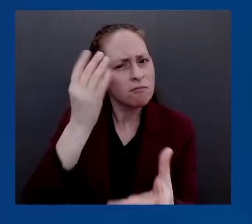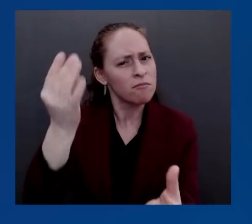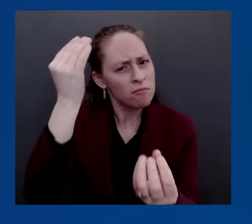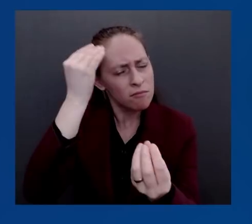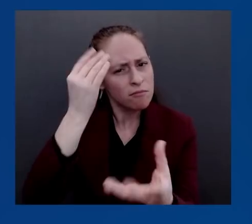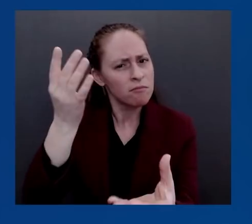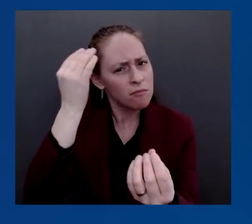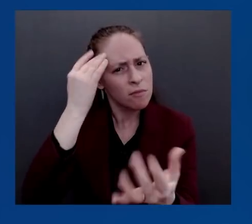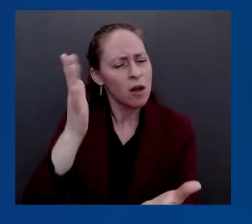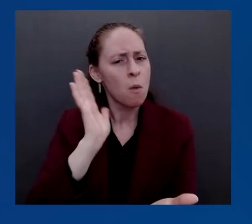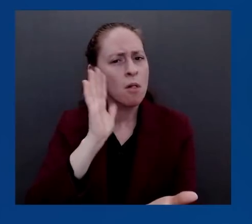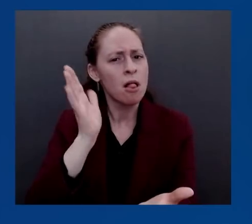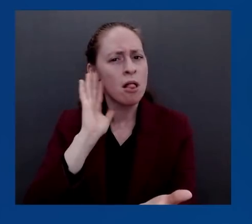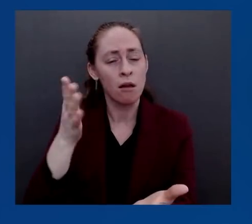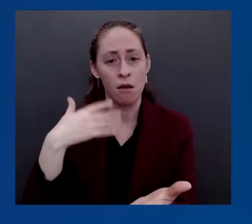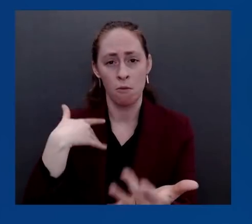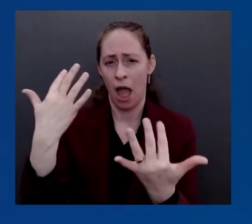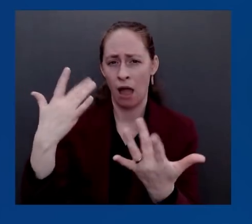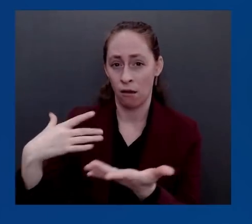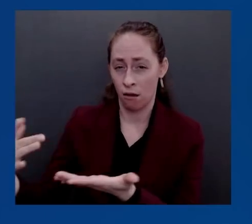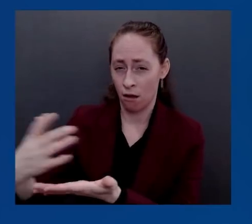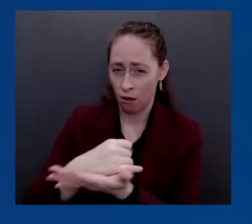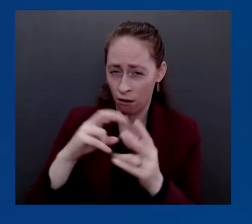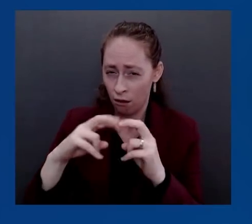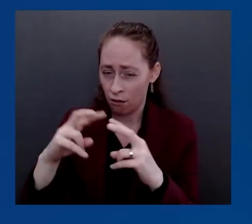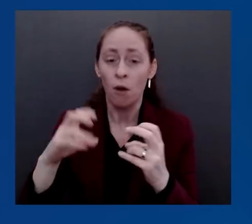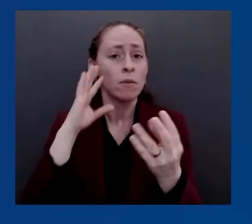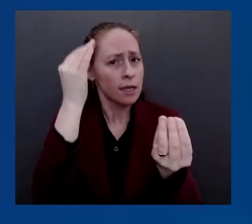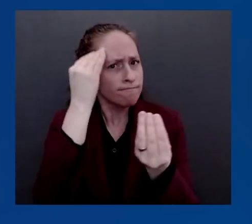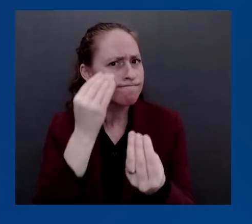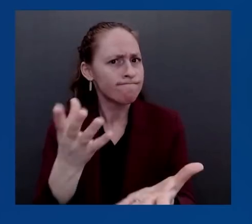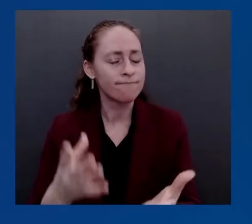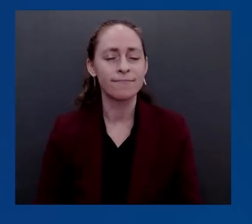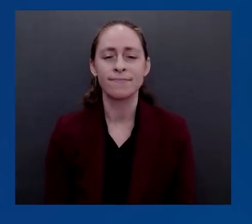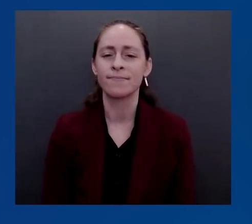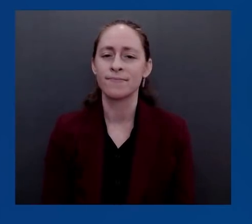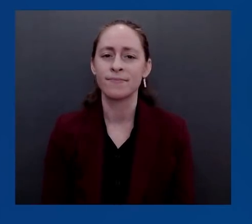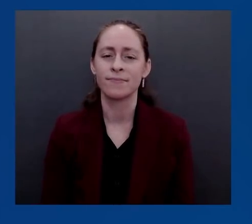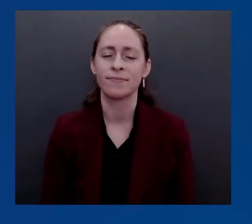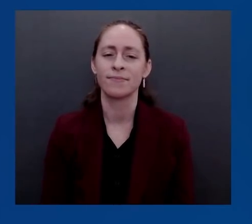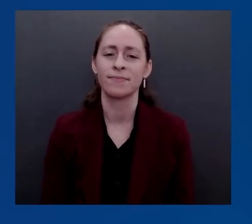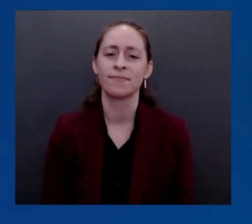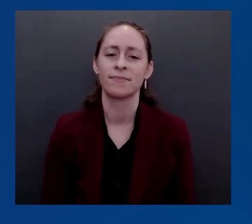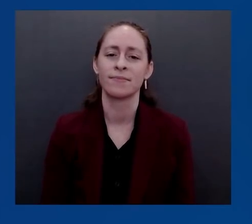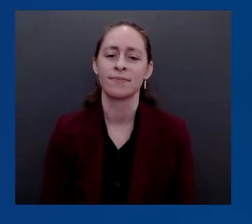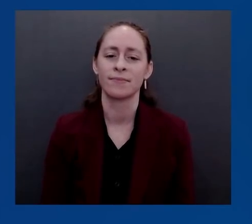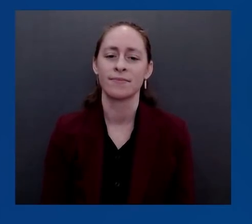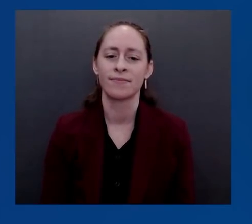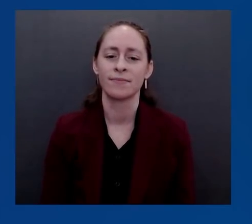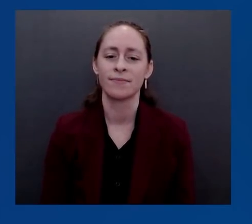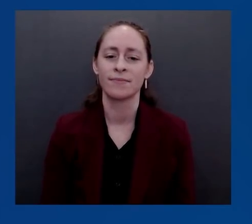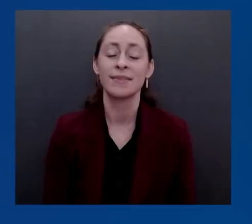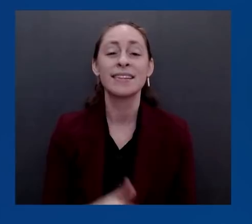Mr. Zients: Thanks, Doctors. I'll discuss how we're thinking about the moment we're in and are planning for the future of this virus.